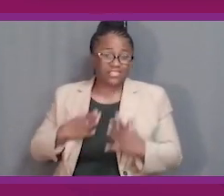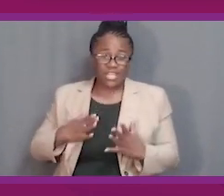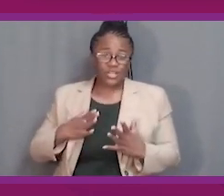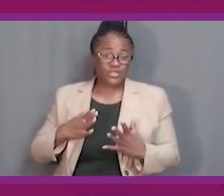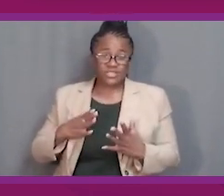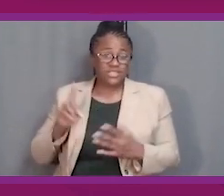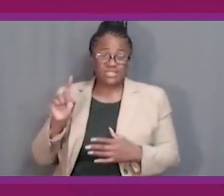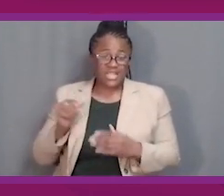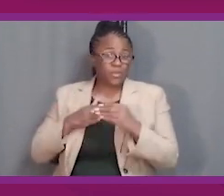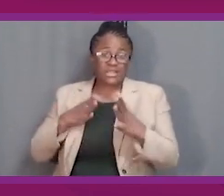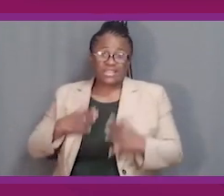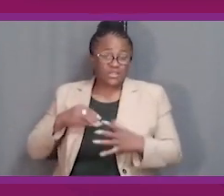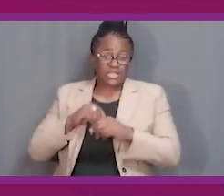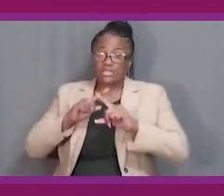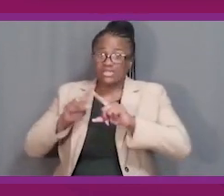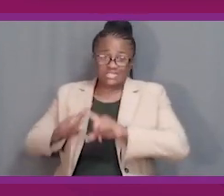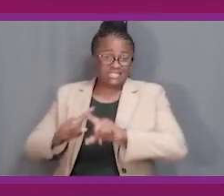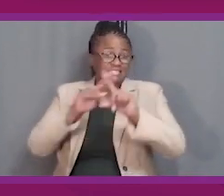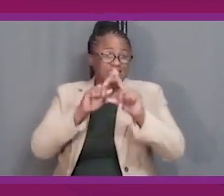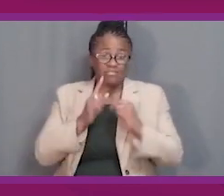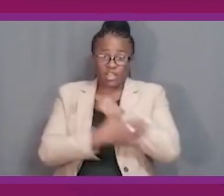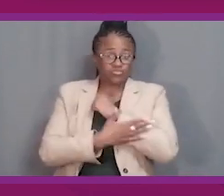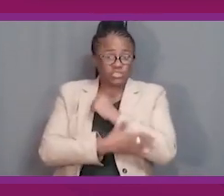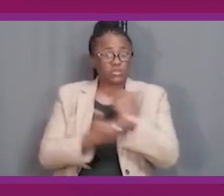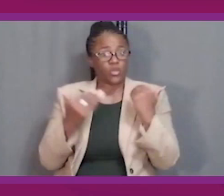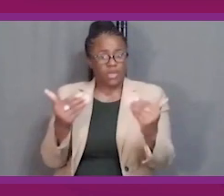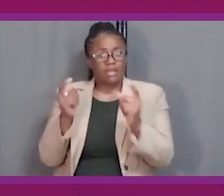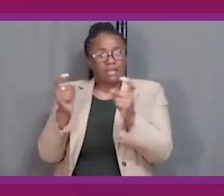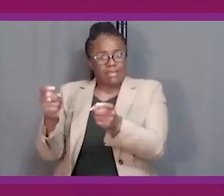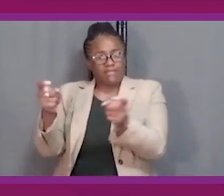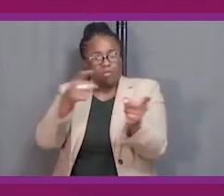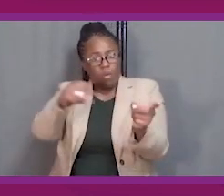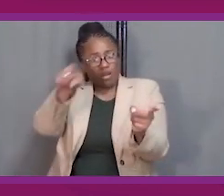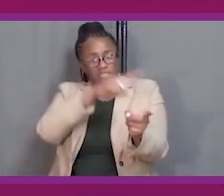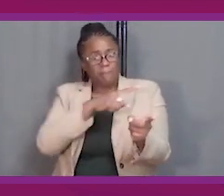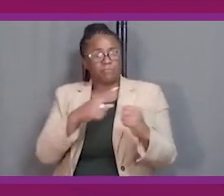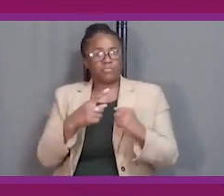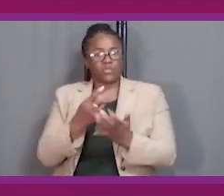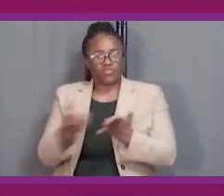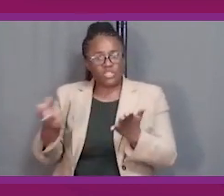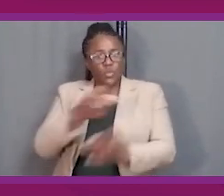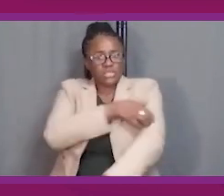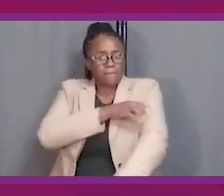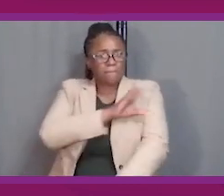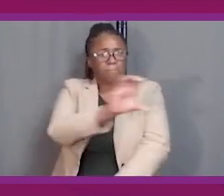the power to really make the changes that they know they need to make. So I feel like it's all